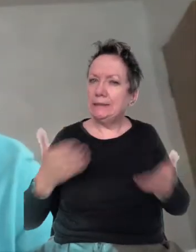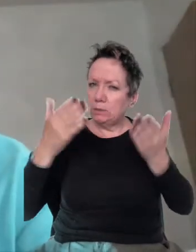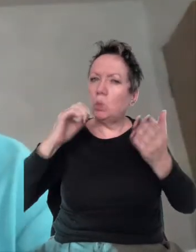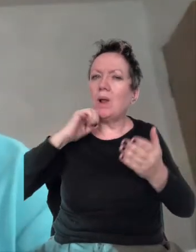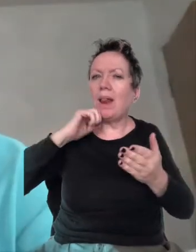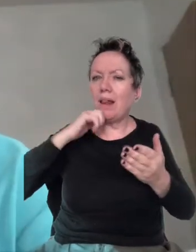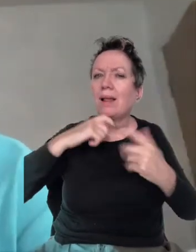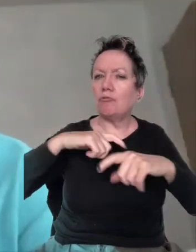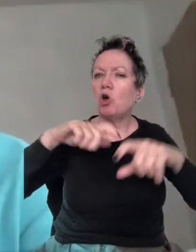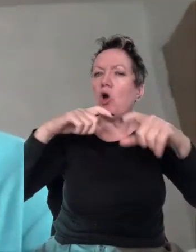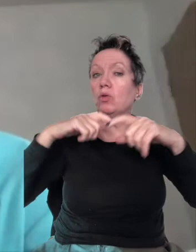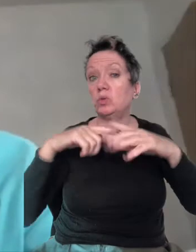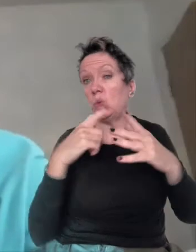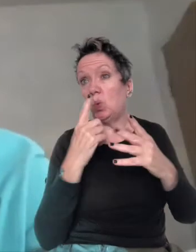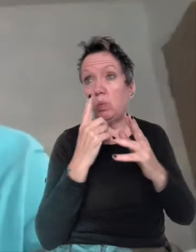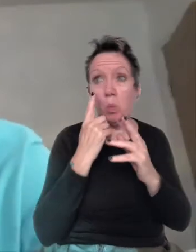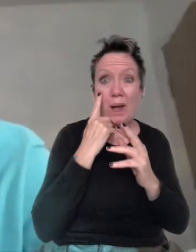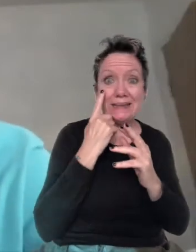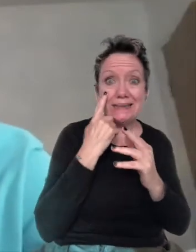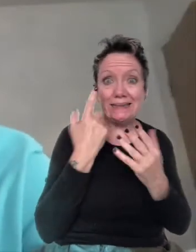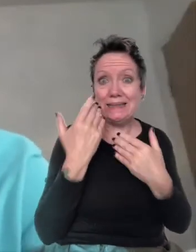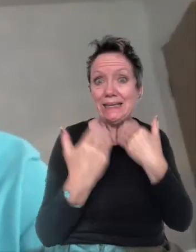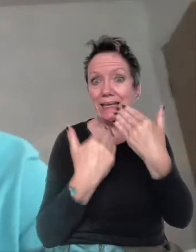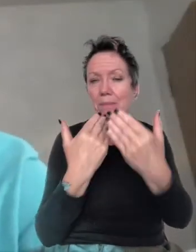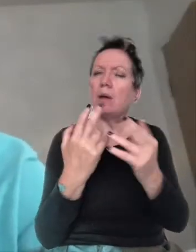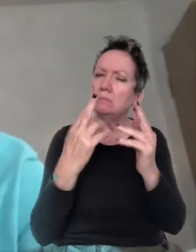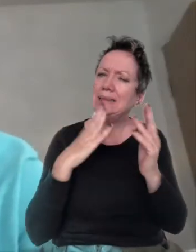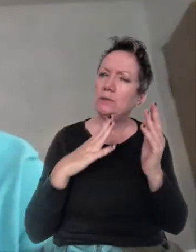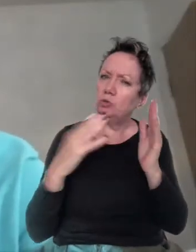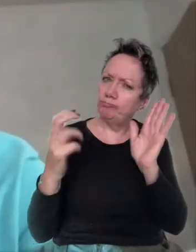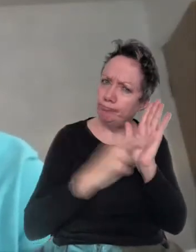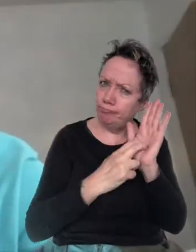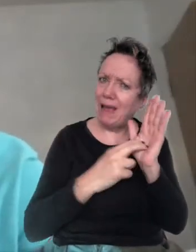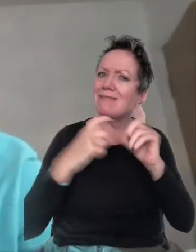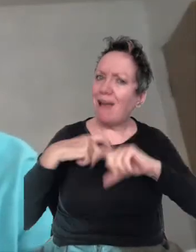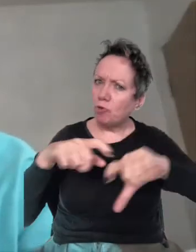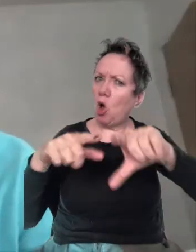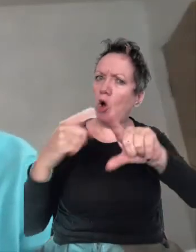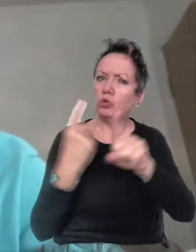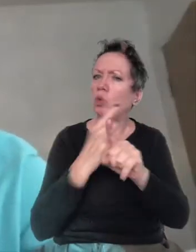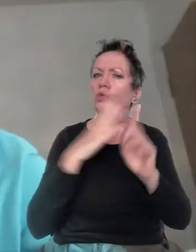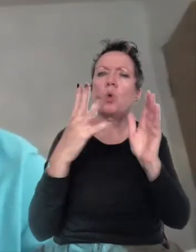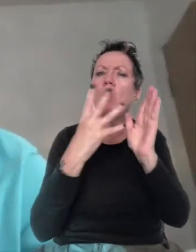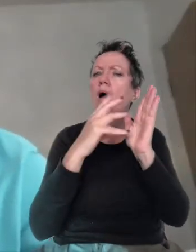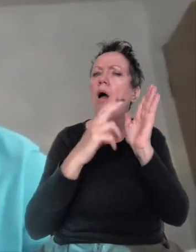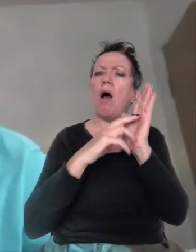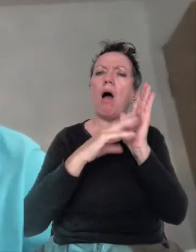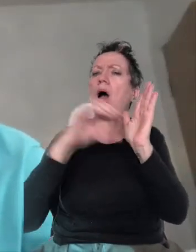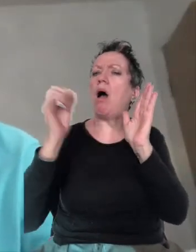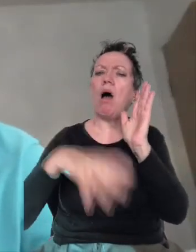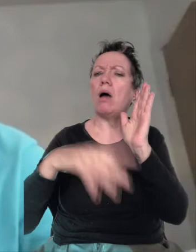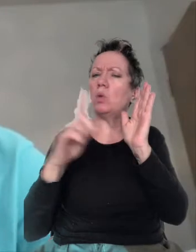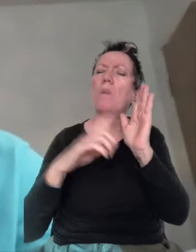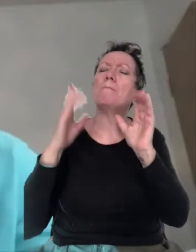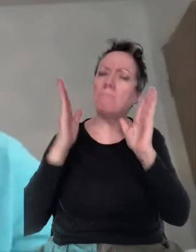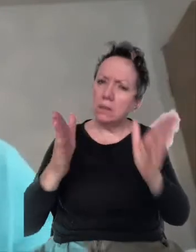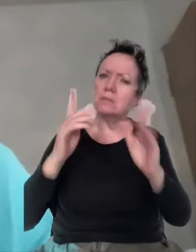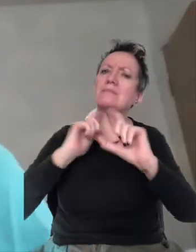So time will tell, but let's keep that on, on the agenda. And, um, I think it's definitely something that we should just keep